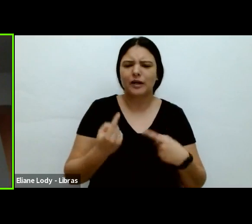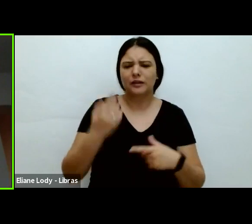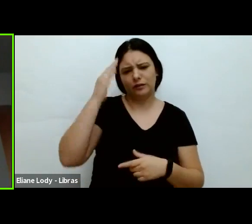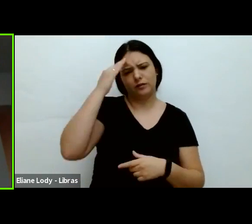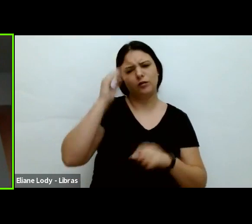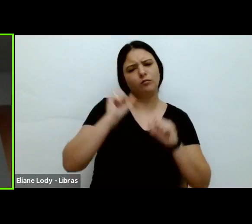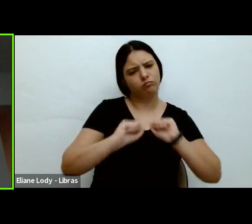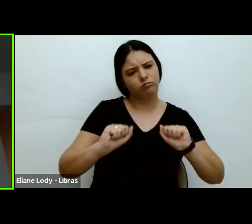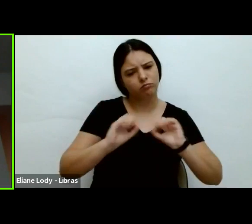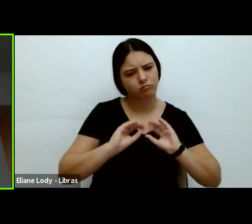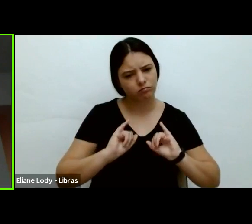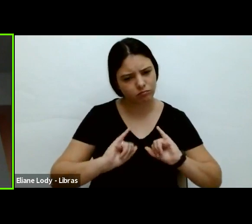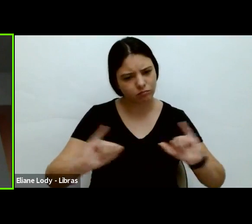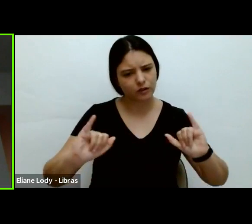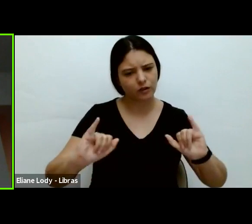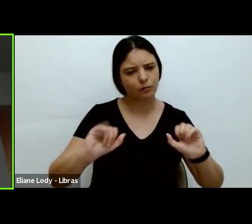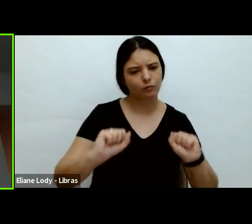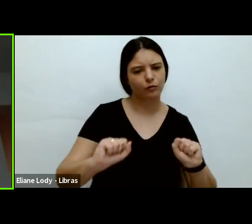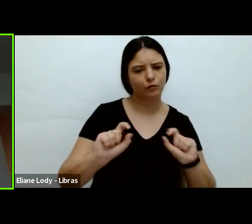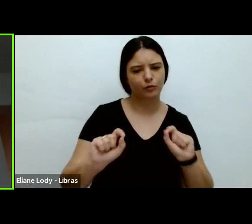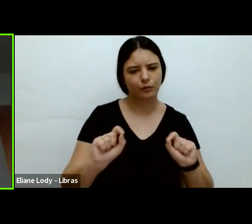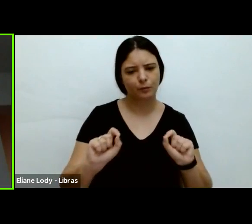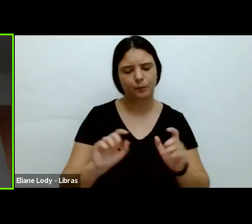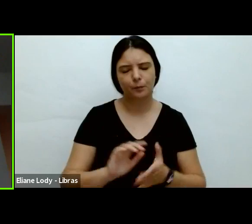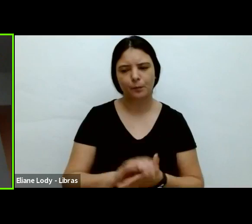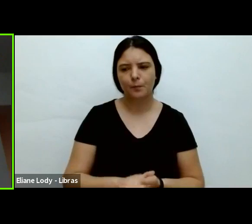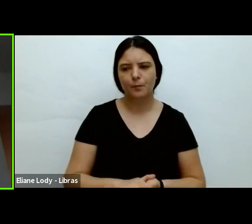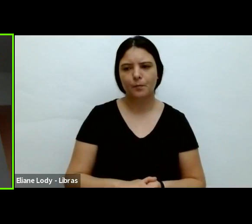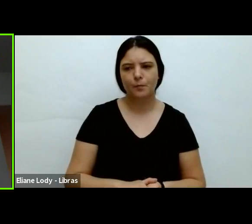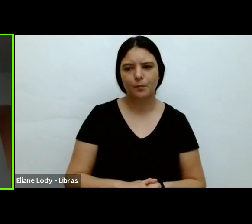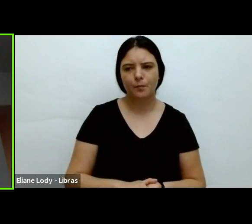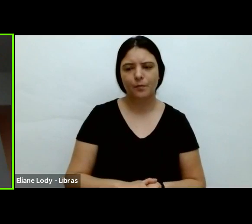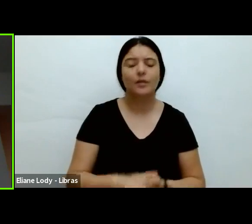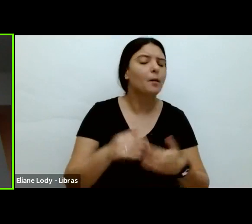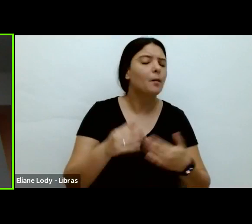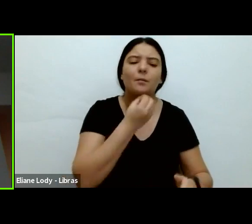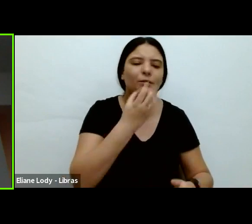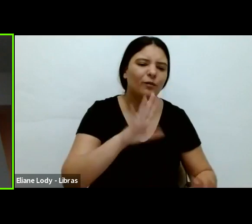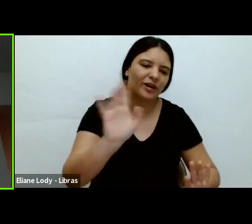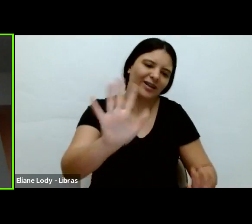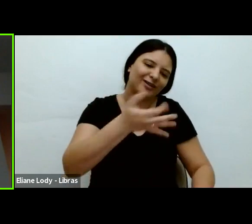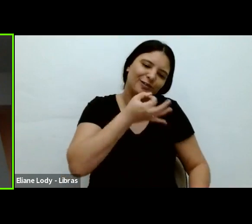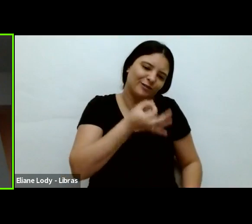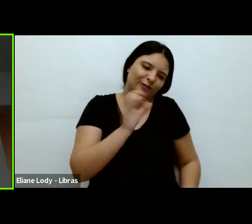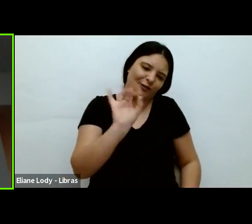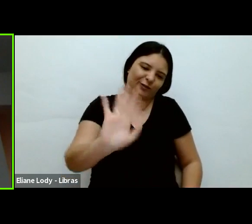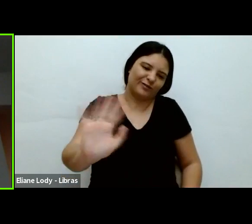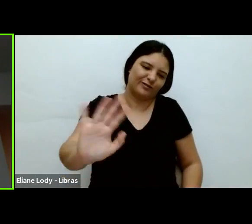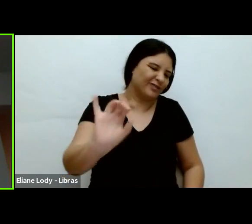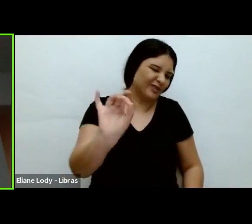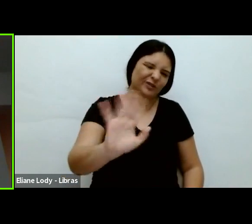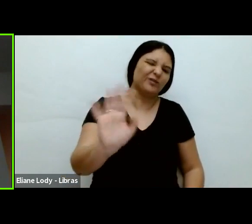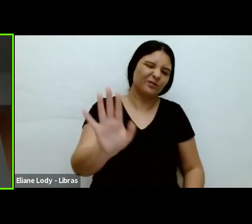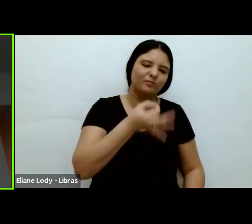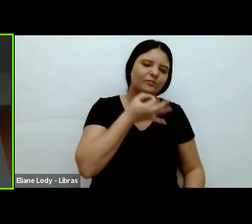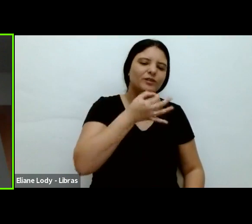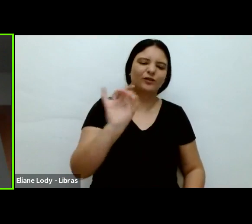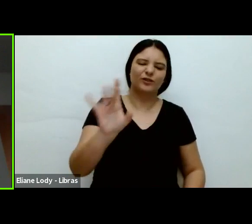aid that that, yo. babies maybe these enough maybe these enough about that maybe these enough about that. wouldn't